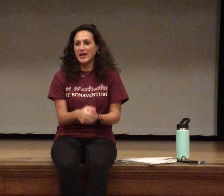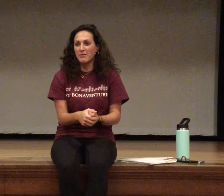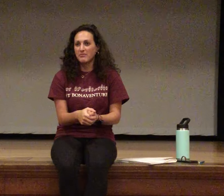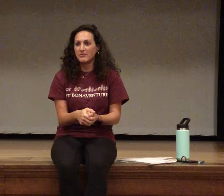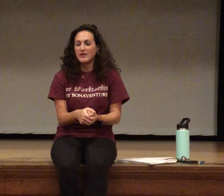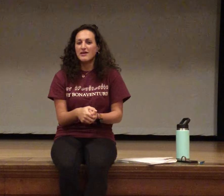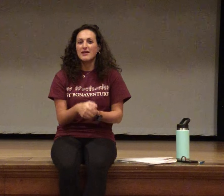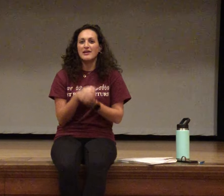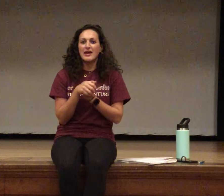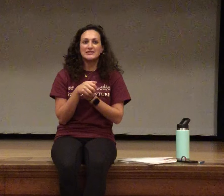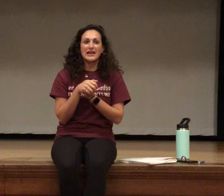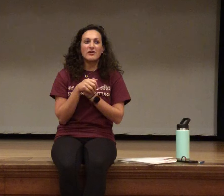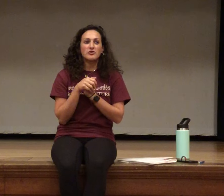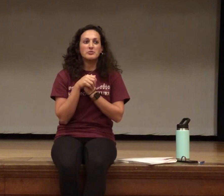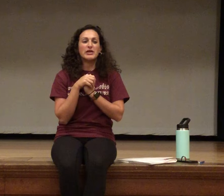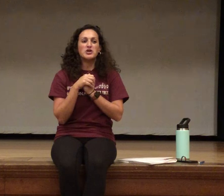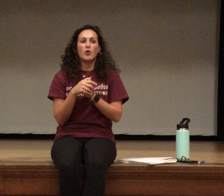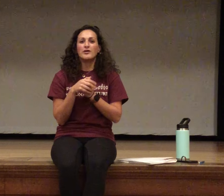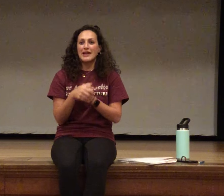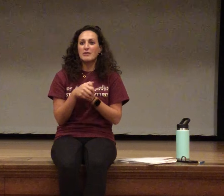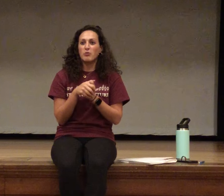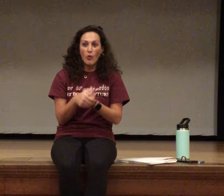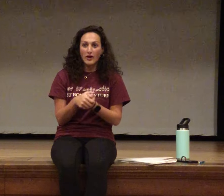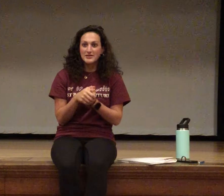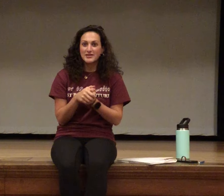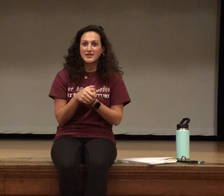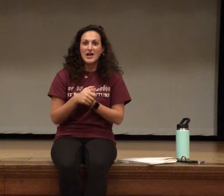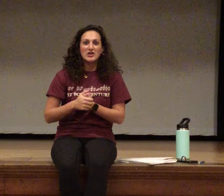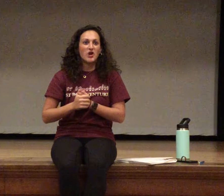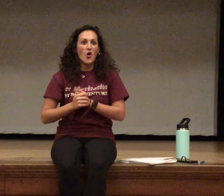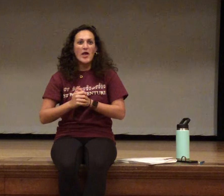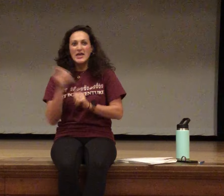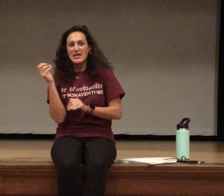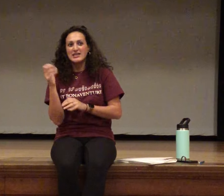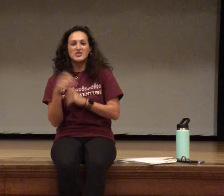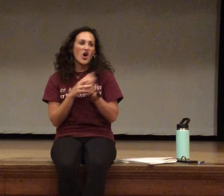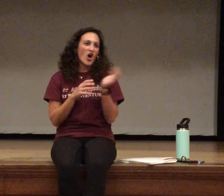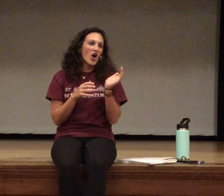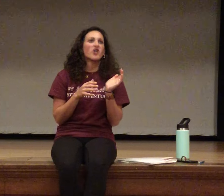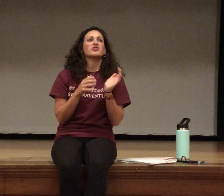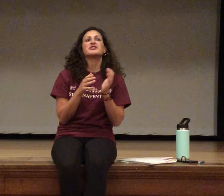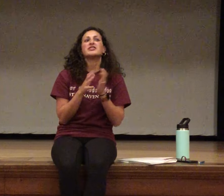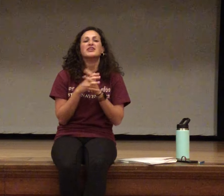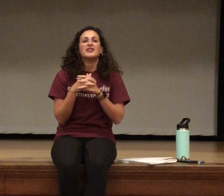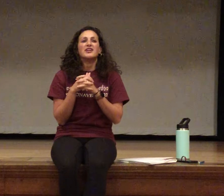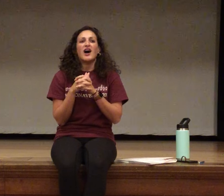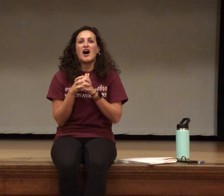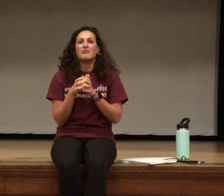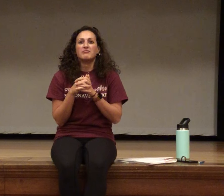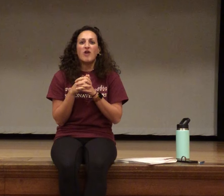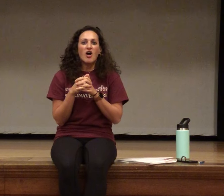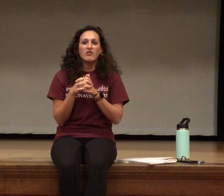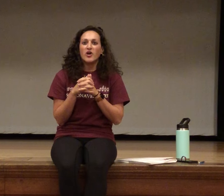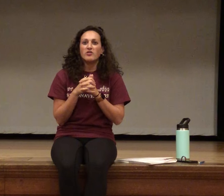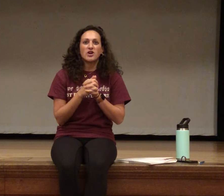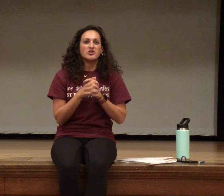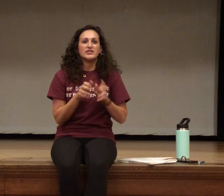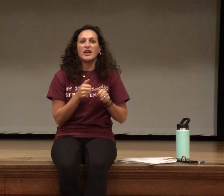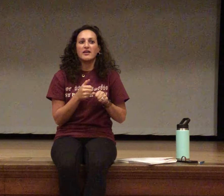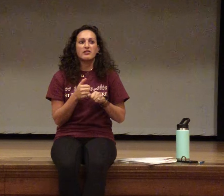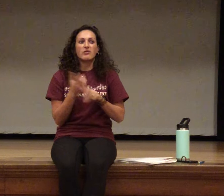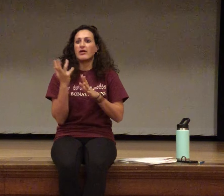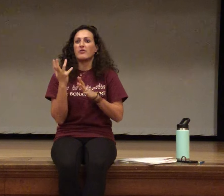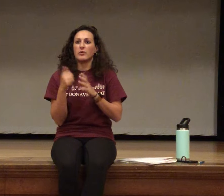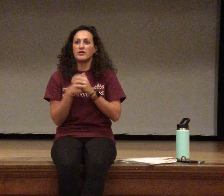your name in ASL it would be your name what so is ours um all of those are just like thrown out the